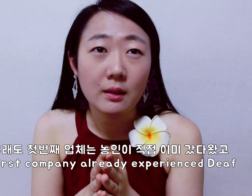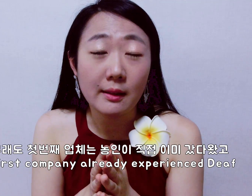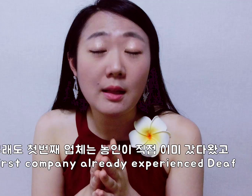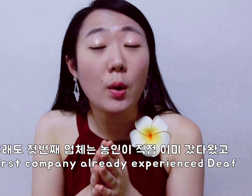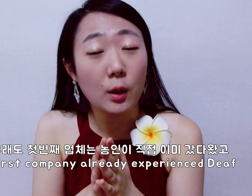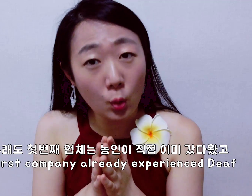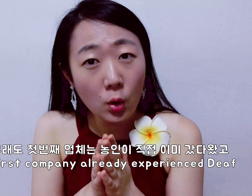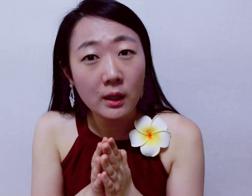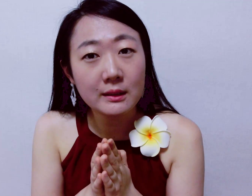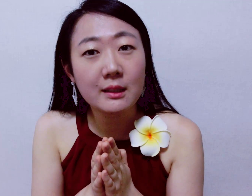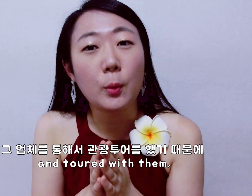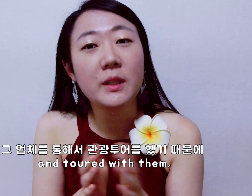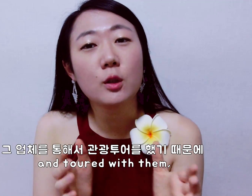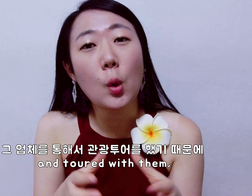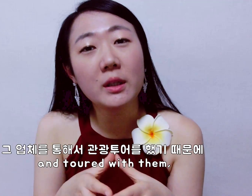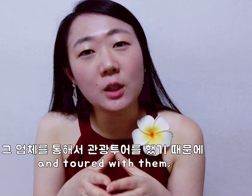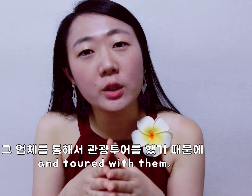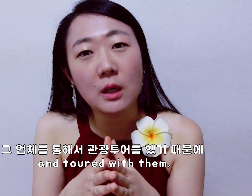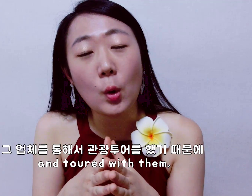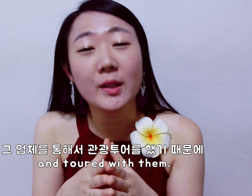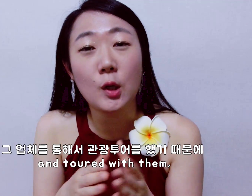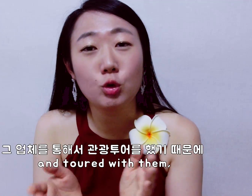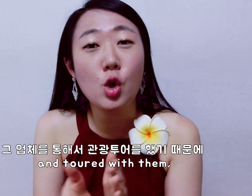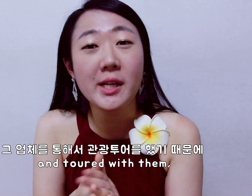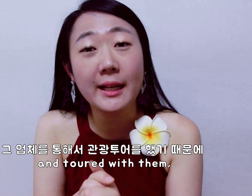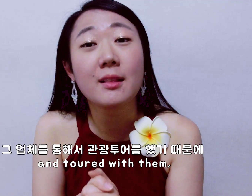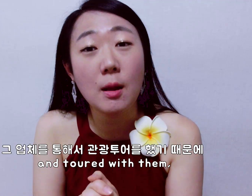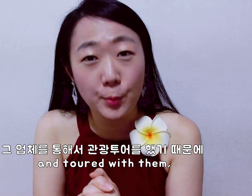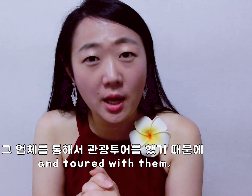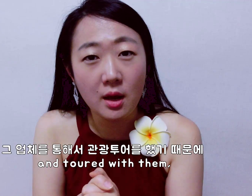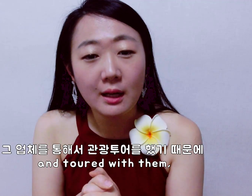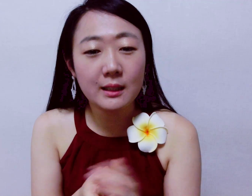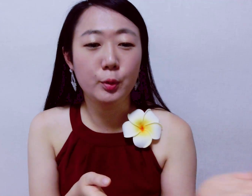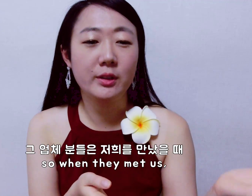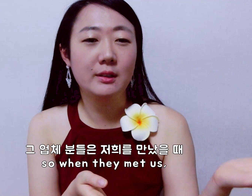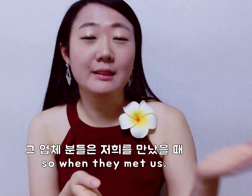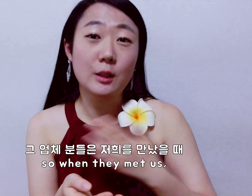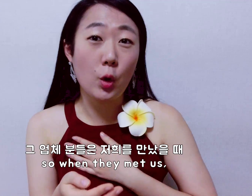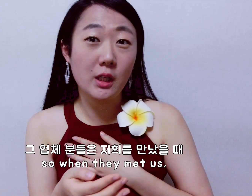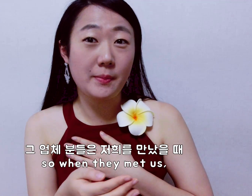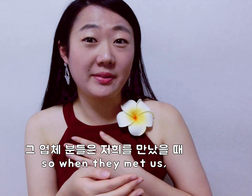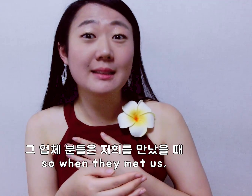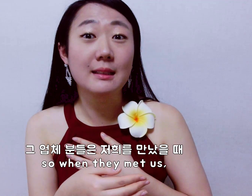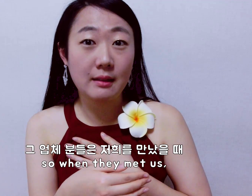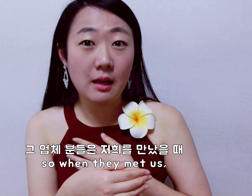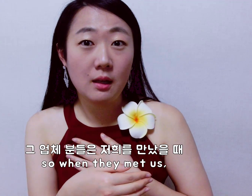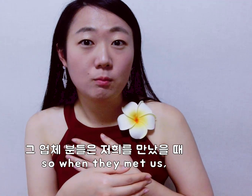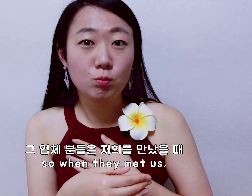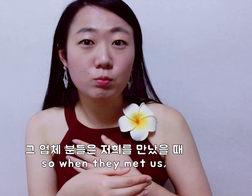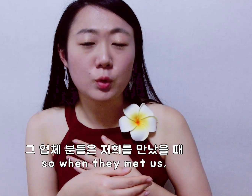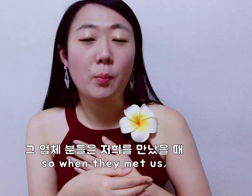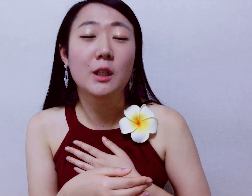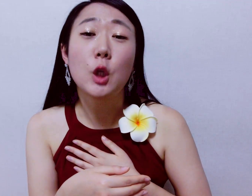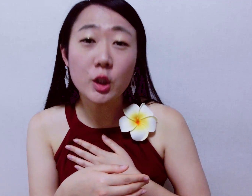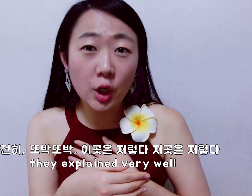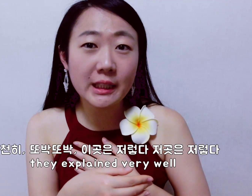이제 밤이되니까 재즈바를 가기 로했어요 now it become night so we made appointment to go to jazz bar. 재즈바에가서 저랑 언니랑 동생이랑 같이 한잔하면서